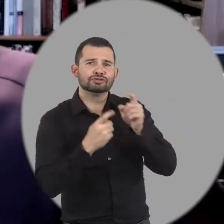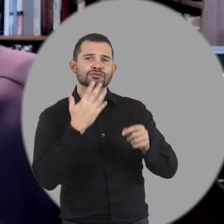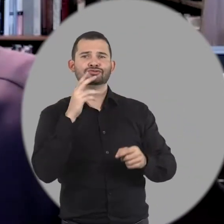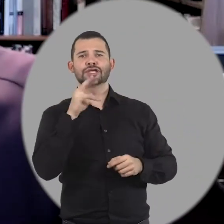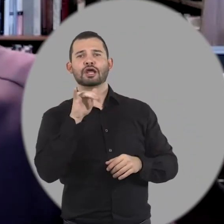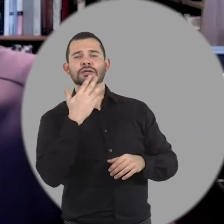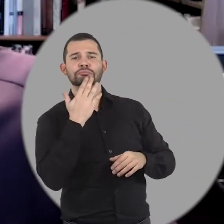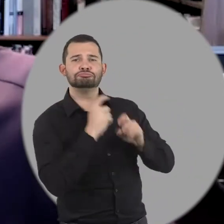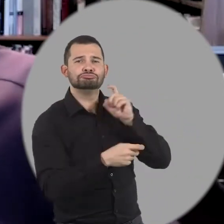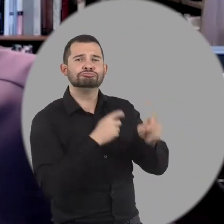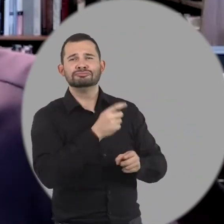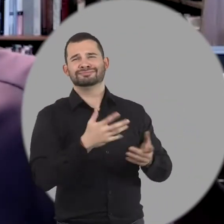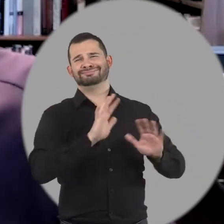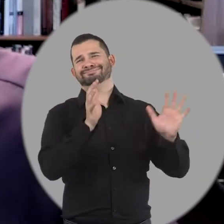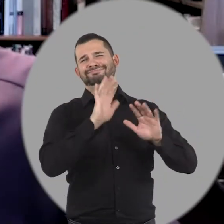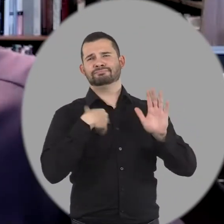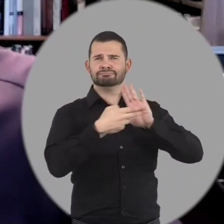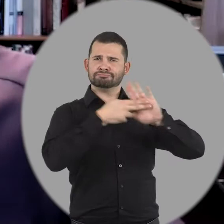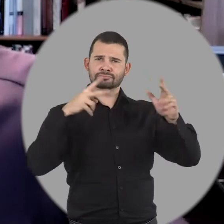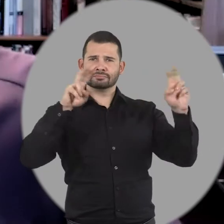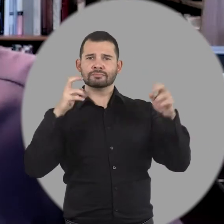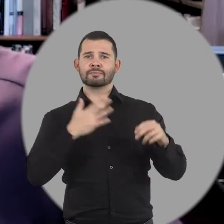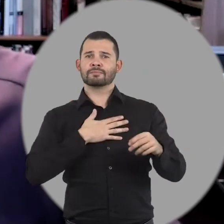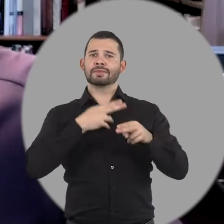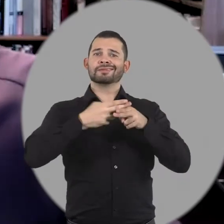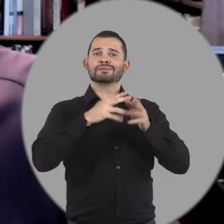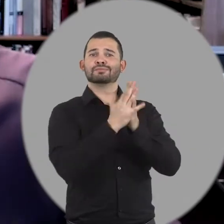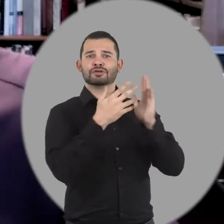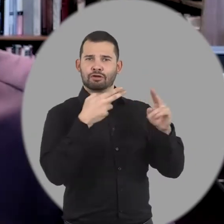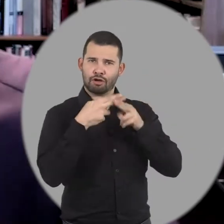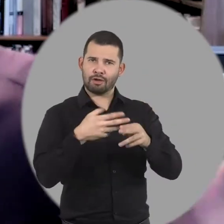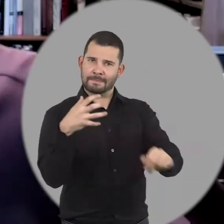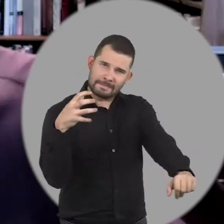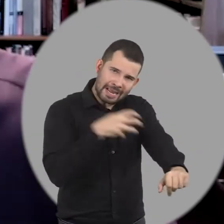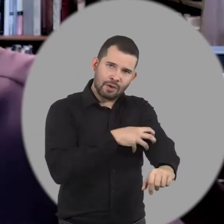named the book because all of my friends said, you need to call it Power of Disability. I was really